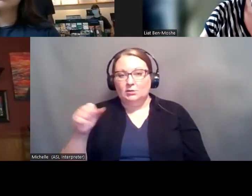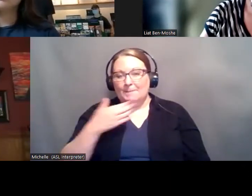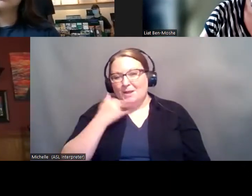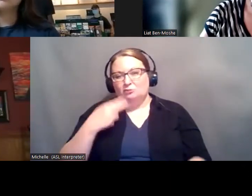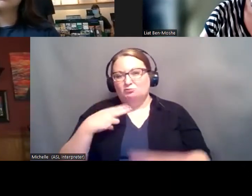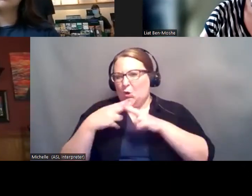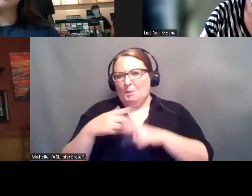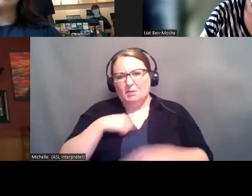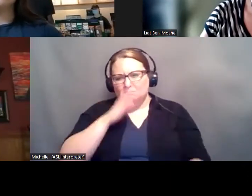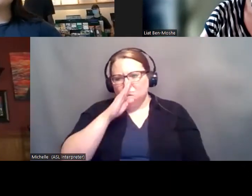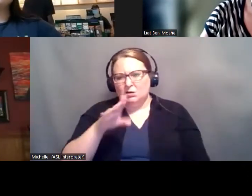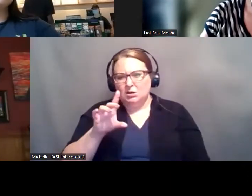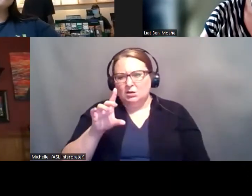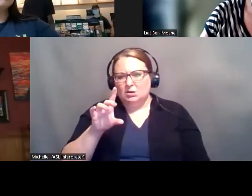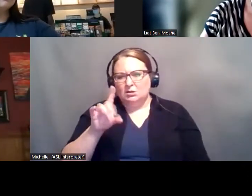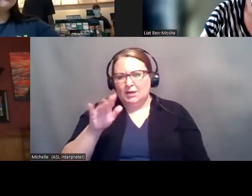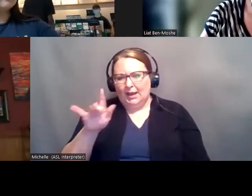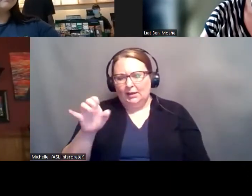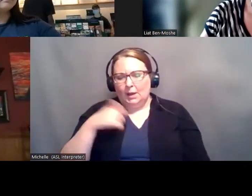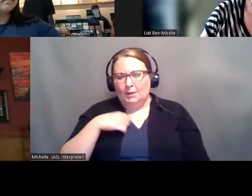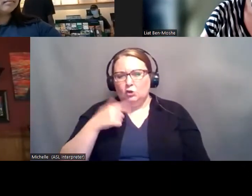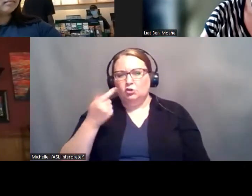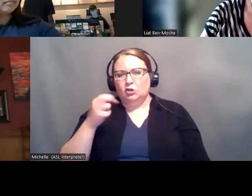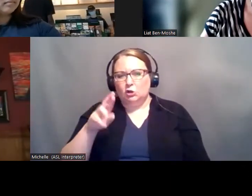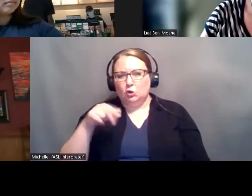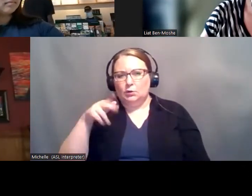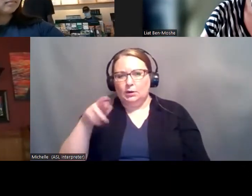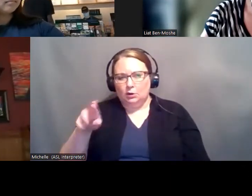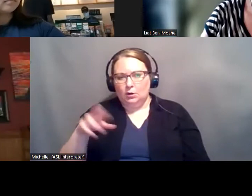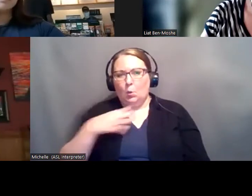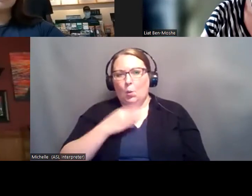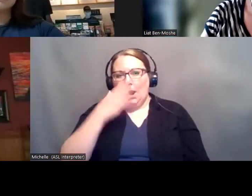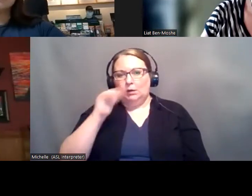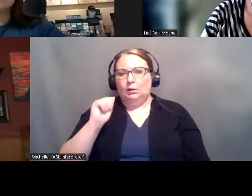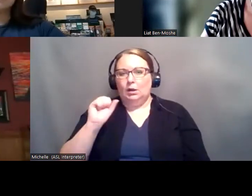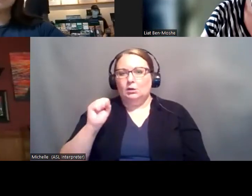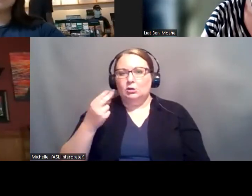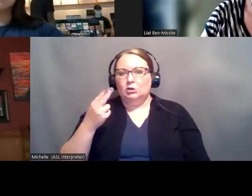I'm a genderqueer, middle-aged, white Ashkenazi Jewish person.